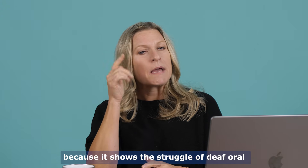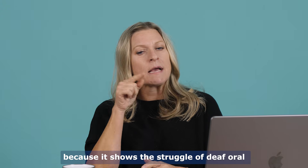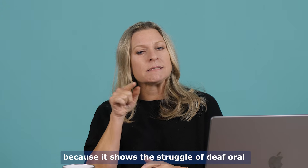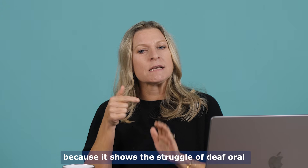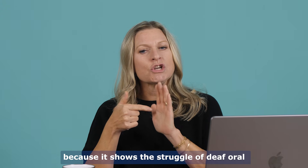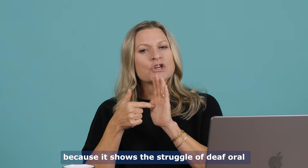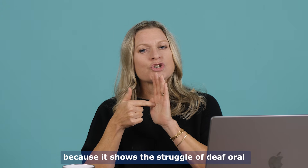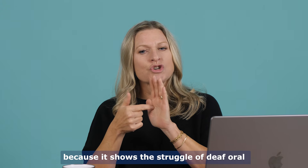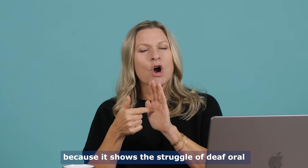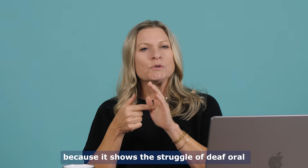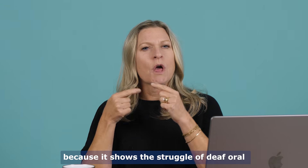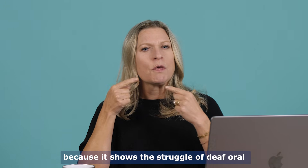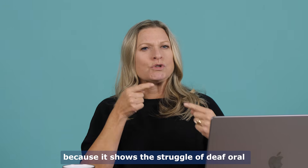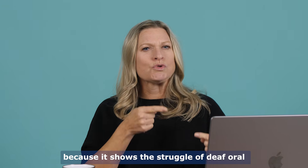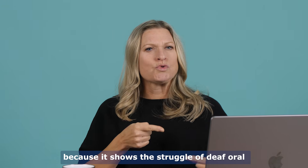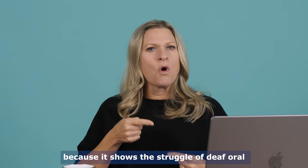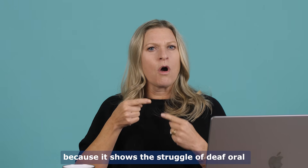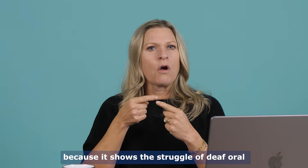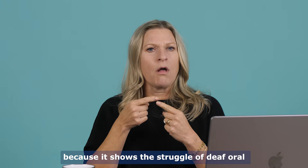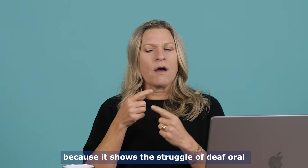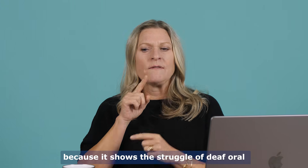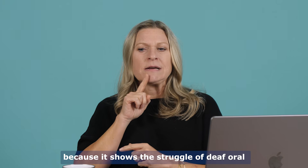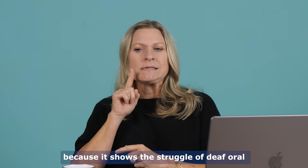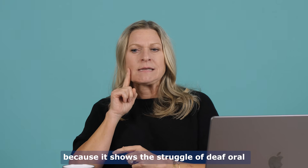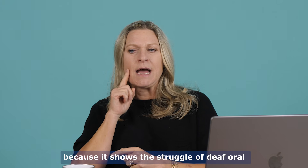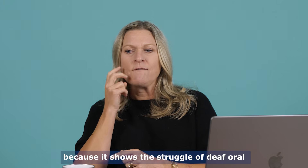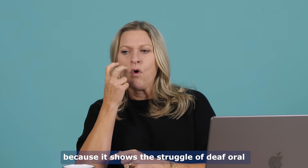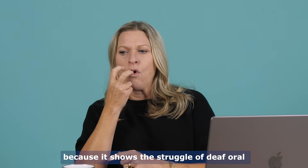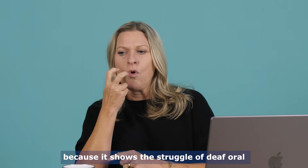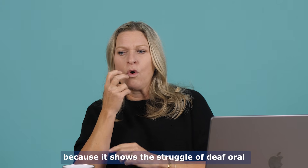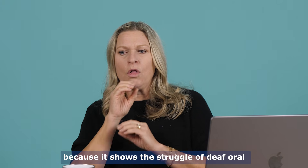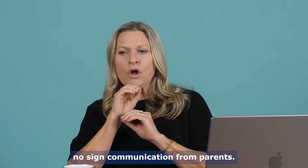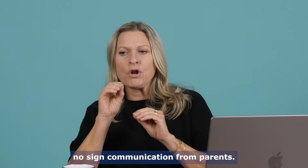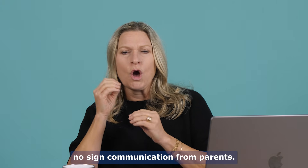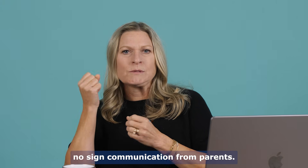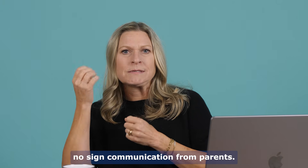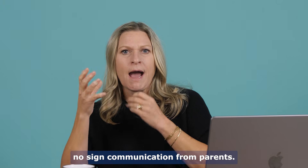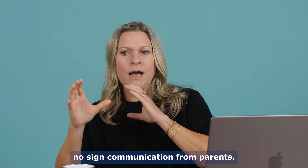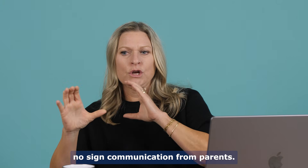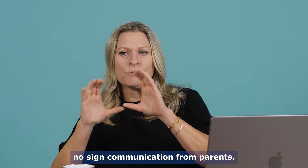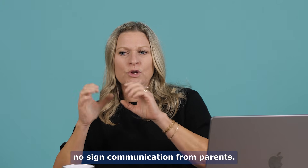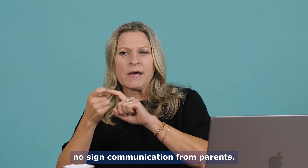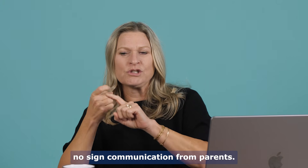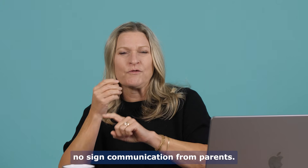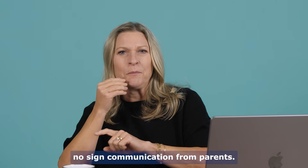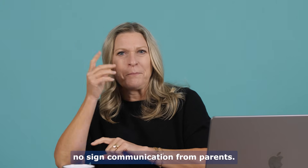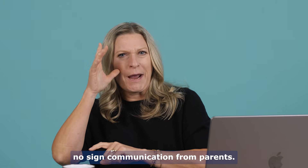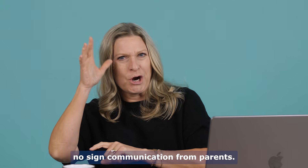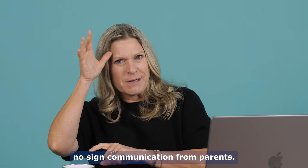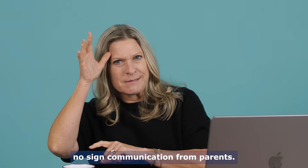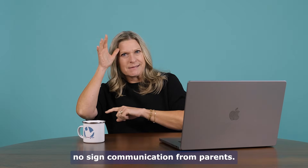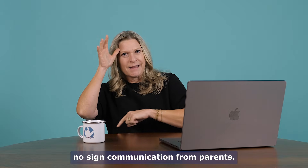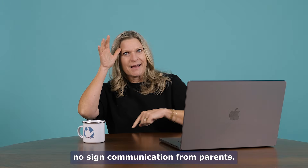because it shows the struggle of deaf oral no sign communication from parents.